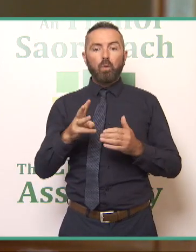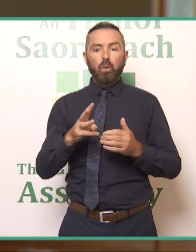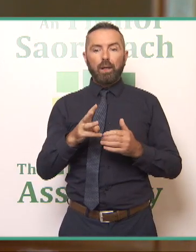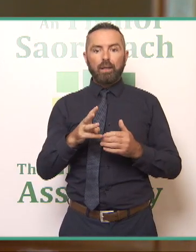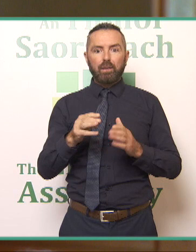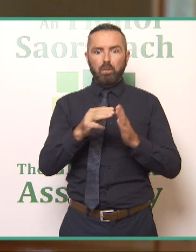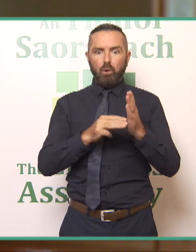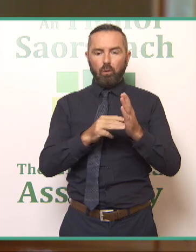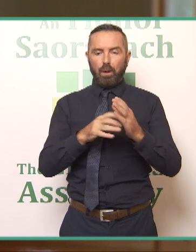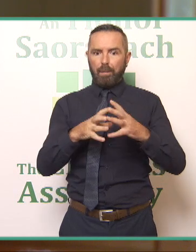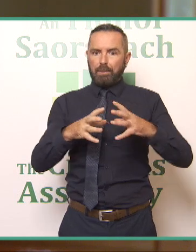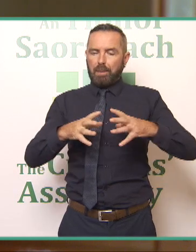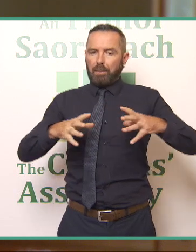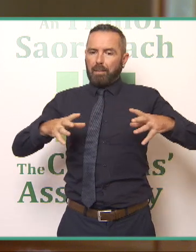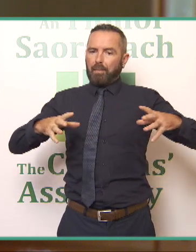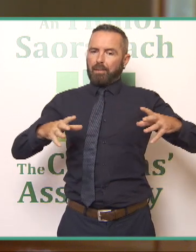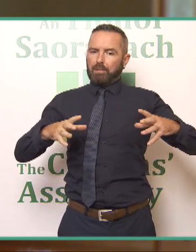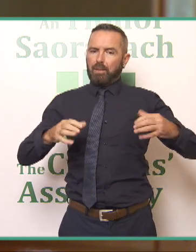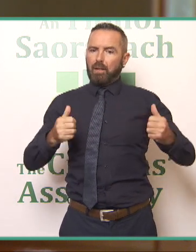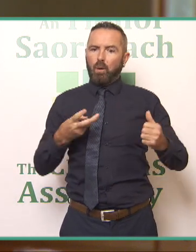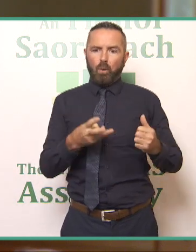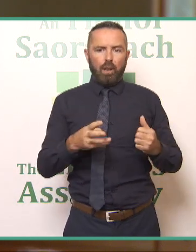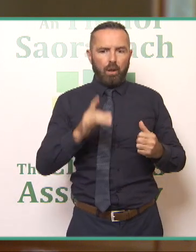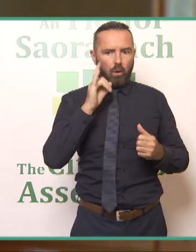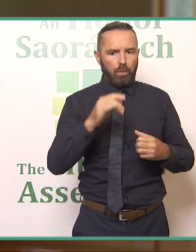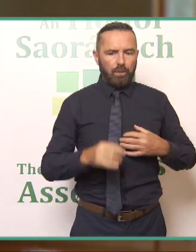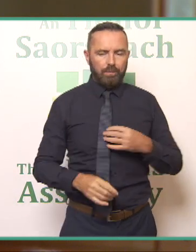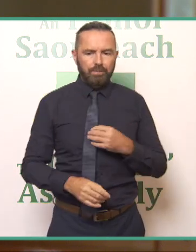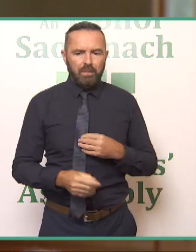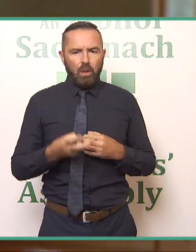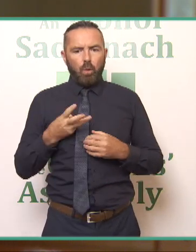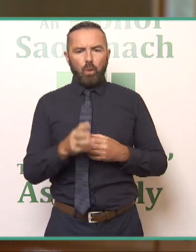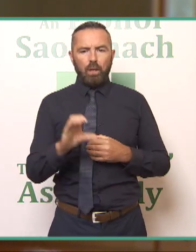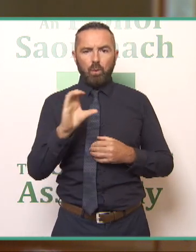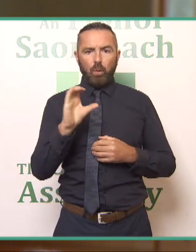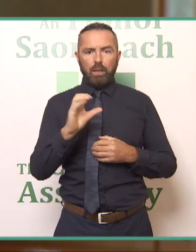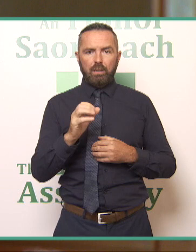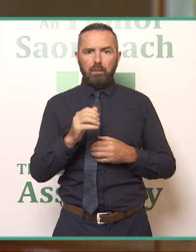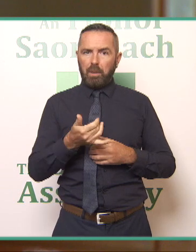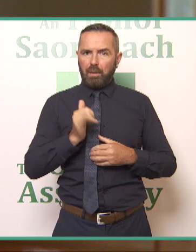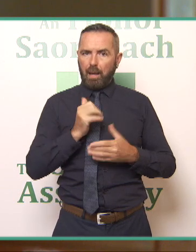up and as it gets cracked up, please God. Will Critter be able to support the needs